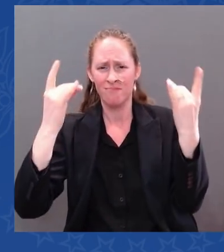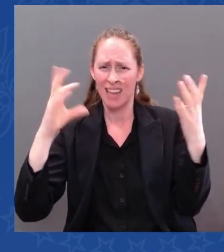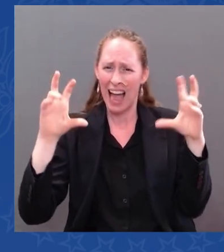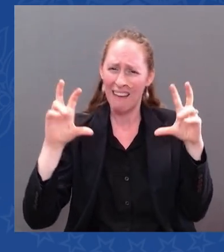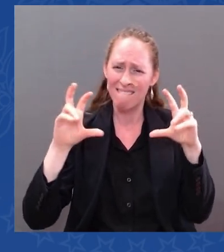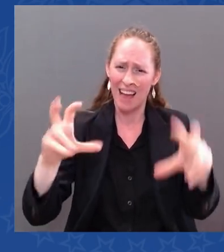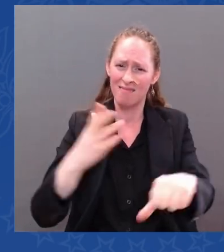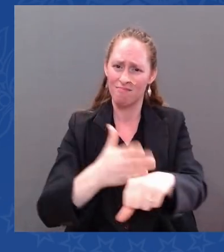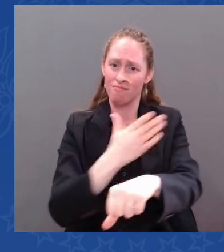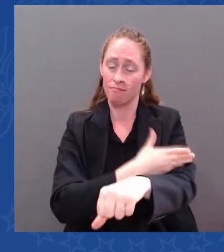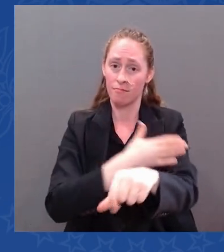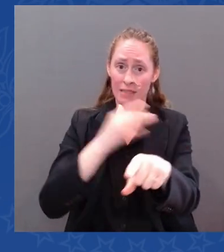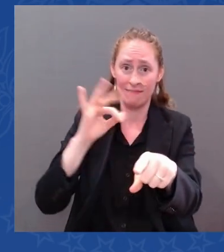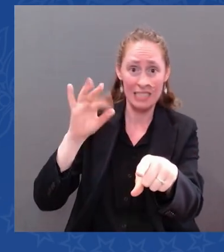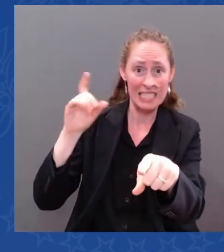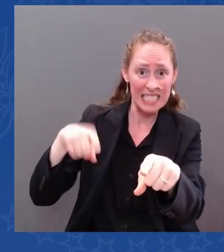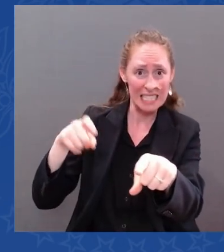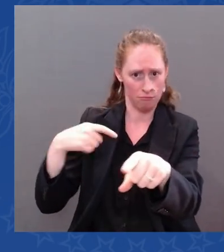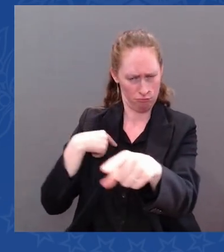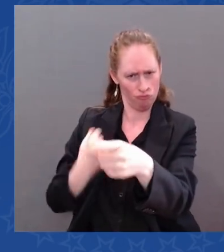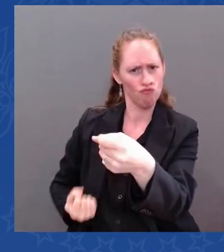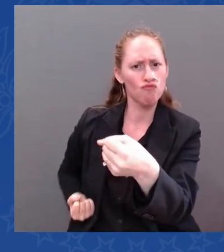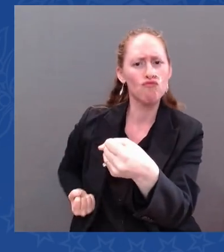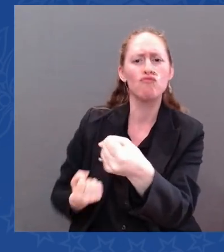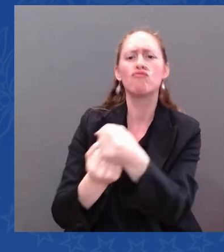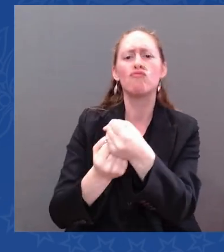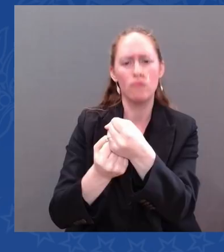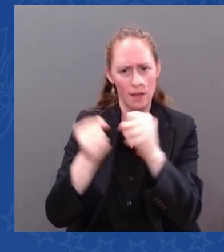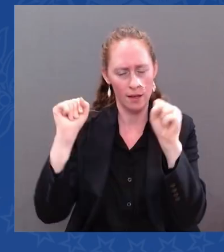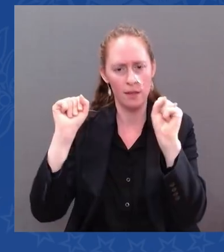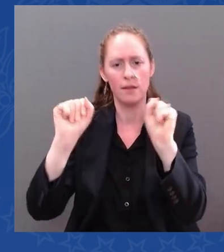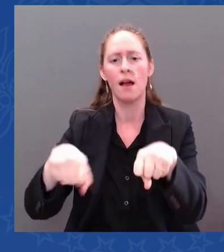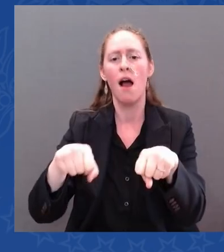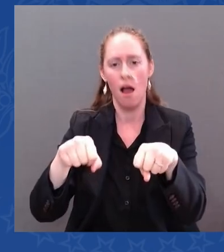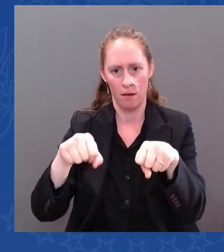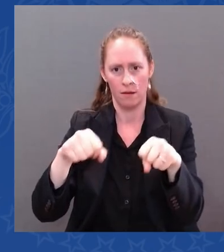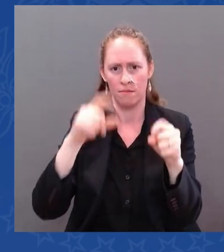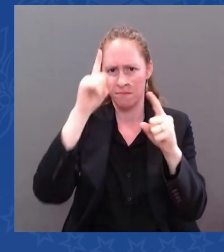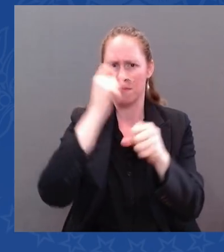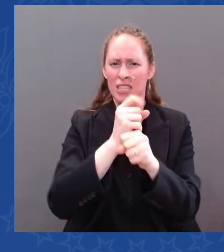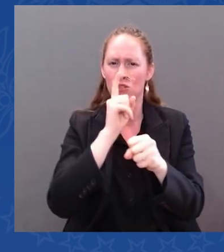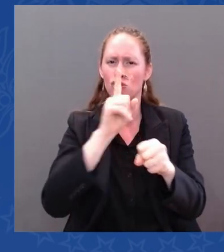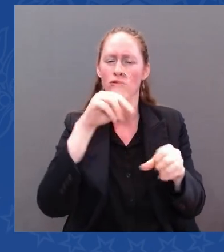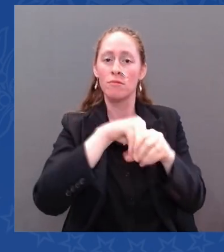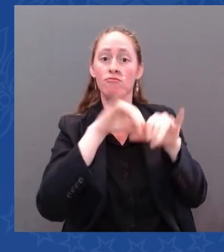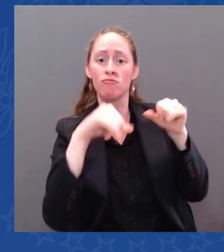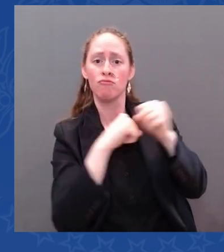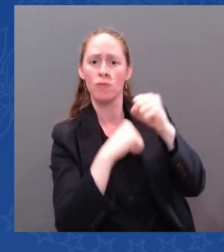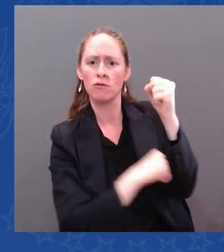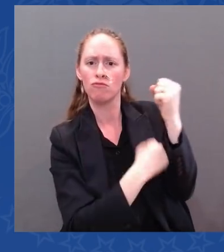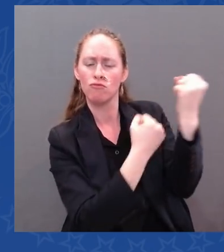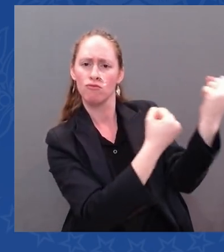to deal with cyber capa- -- with cyberattacks: first, to protect your own companies;